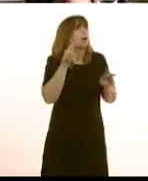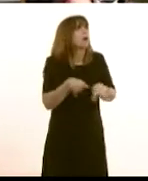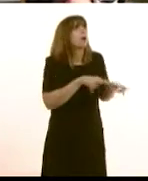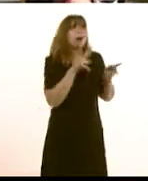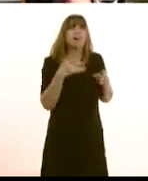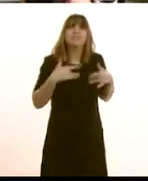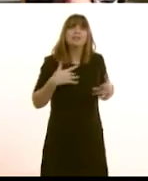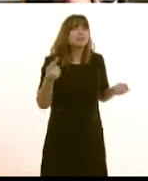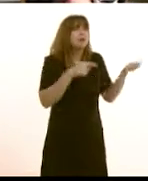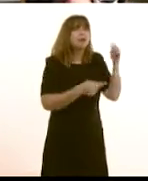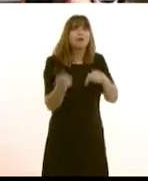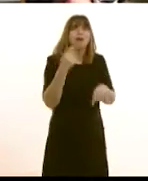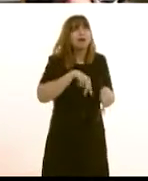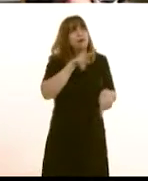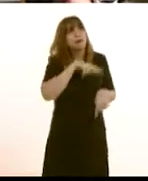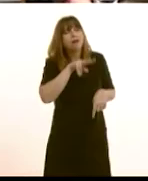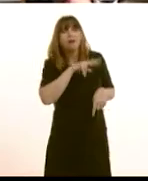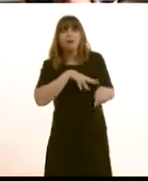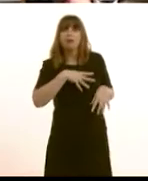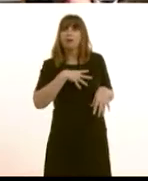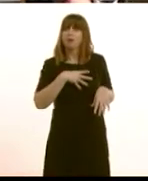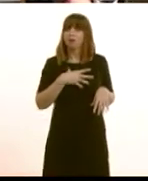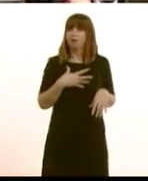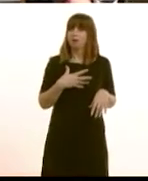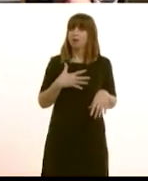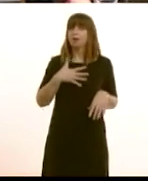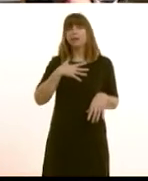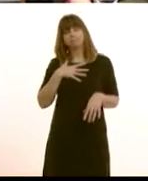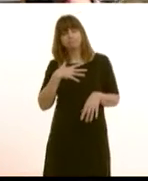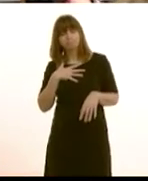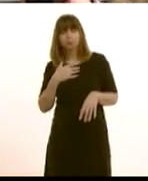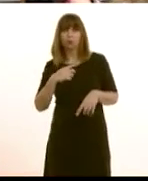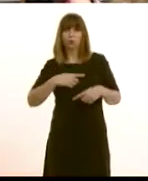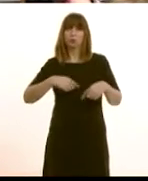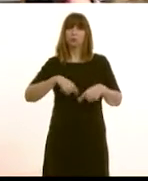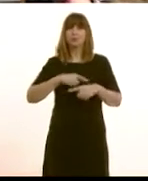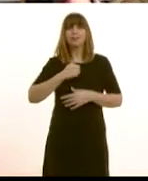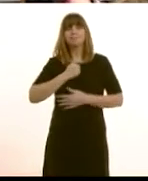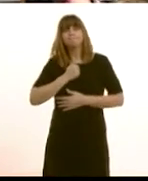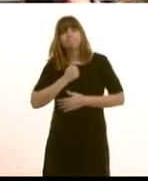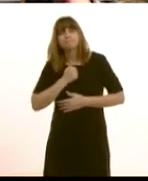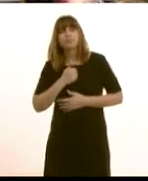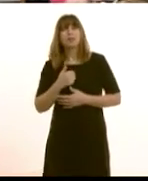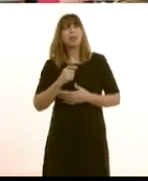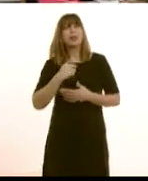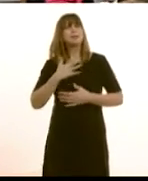rwyín meddwl ëbliní yn ystyr y deóbod Prif Weinidog y Deyrnas Unedig nawr yn dweud